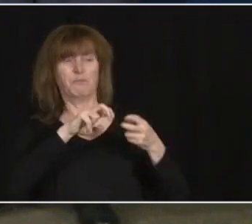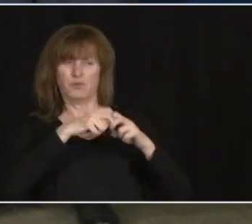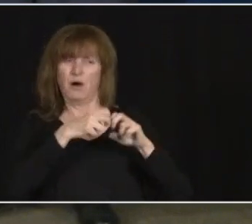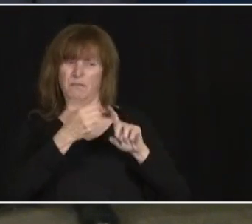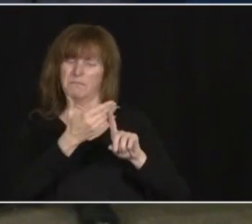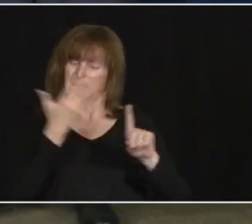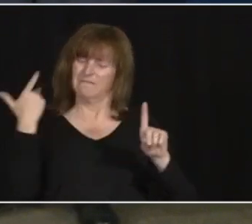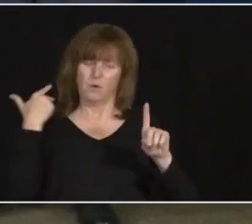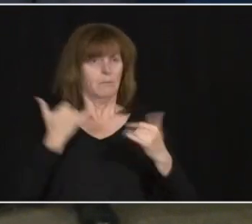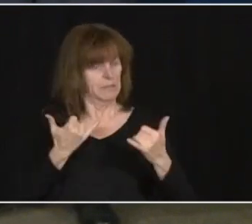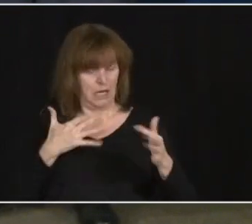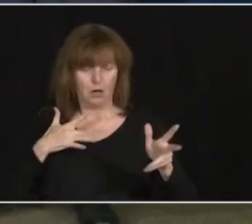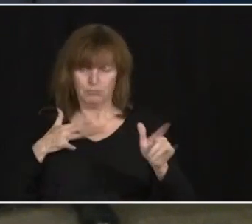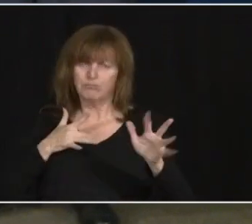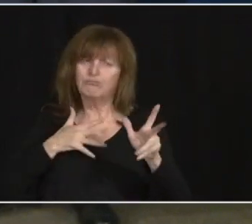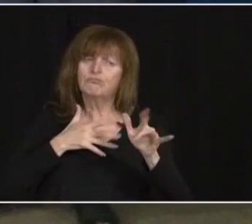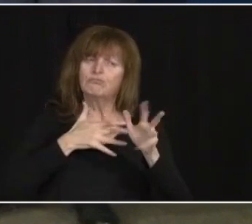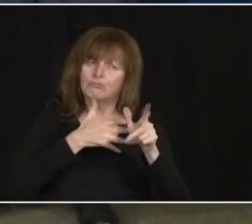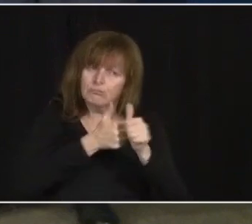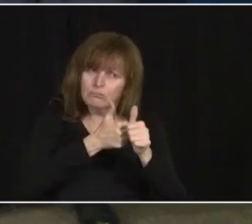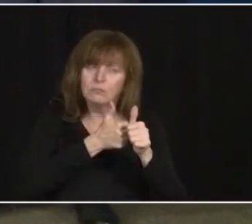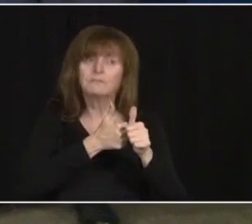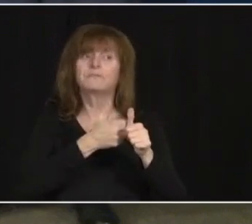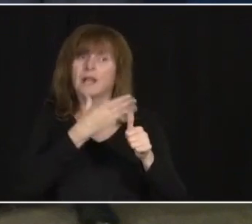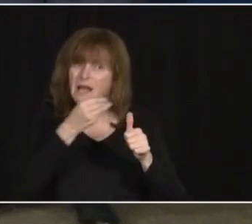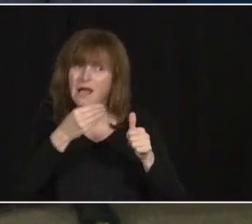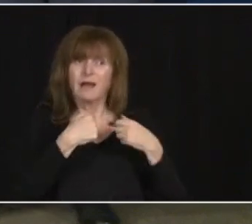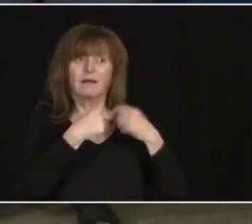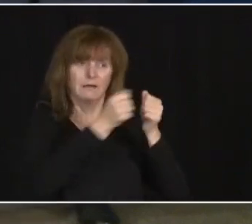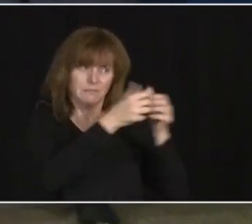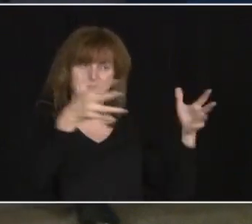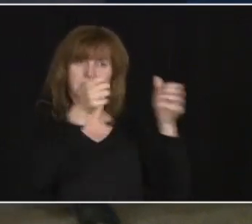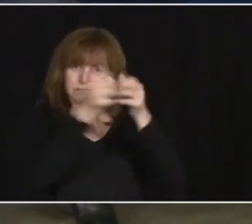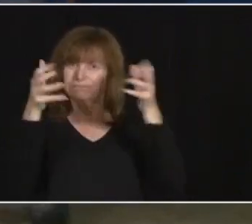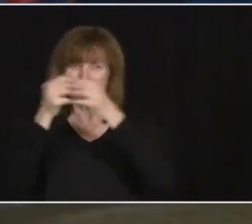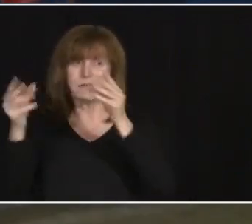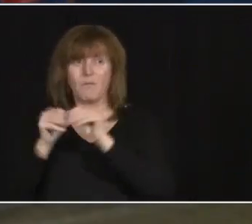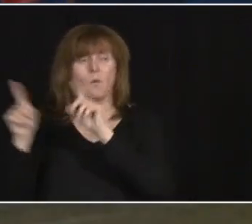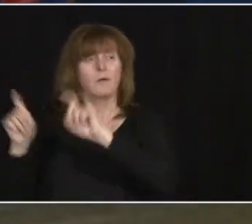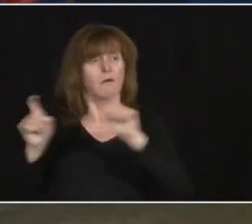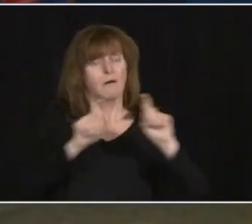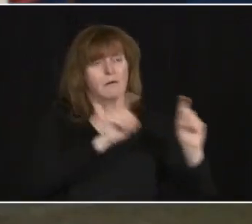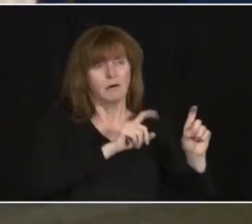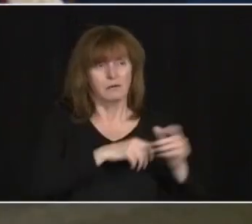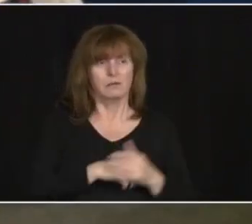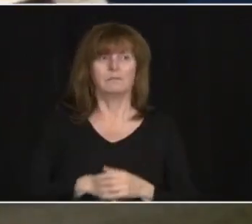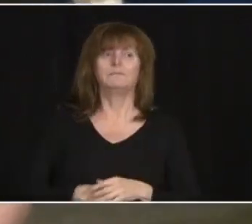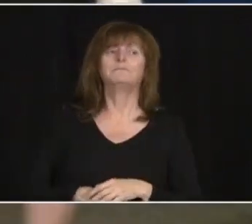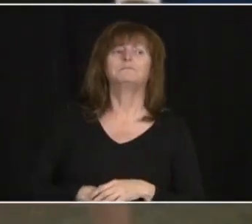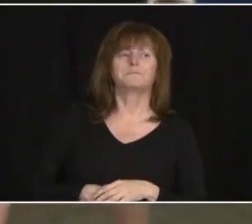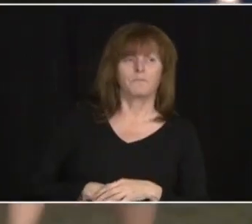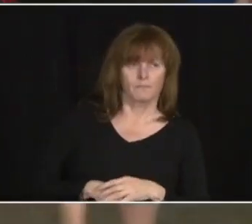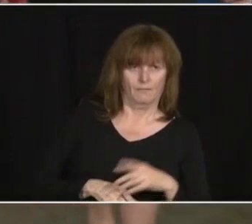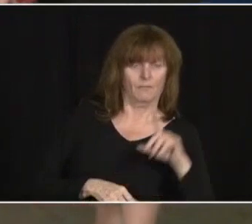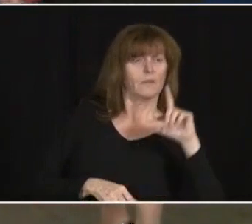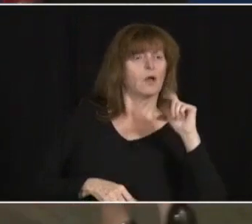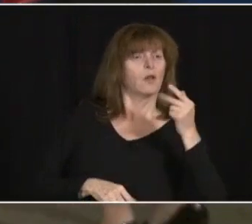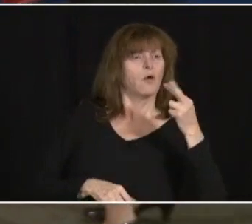we are up to date in our testing and increasing the number of tests that we are doing every day. Next question from Laura Stone at the